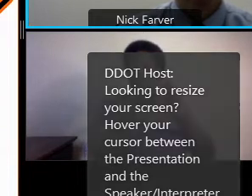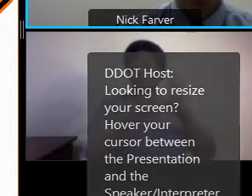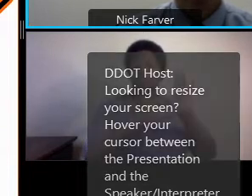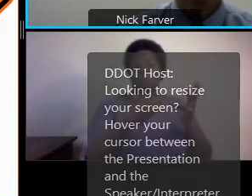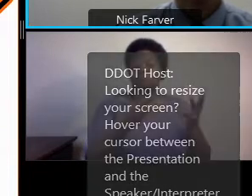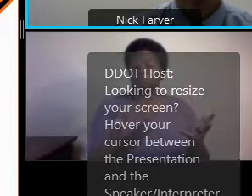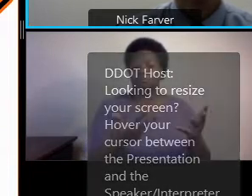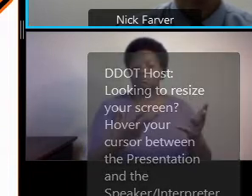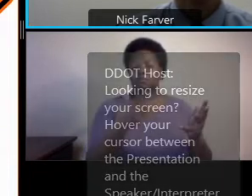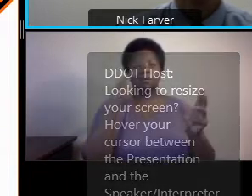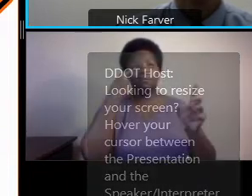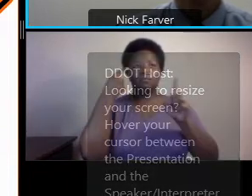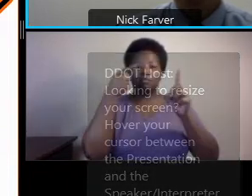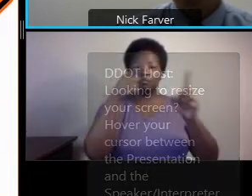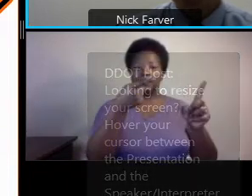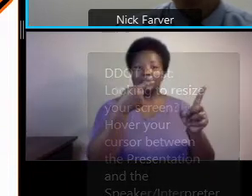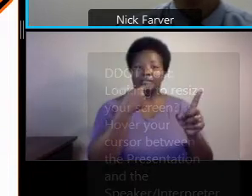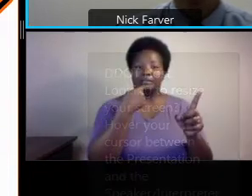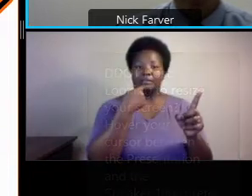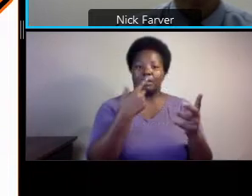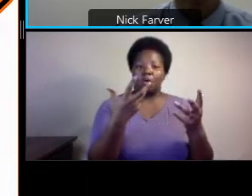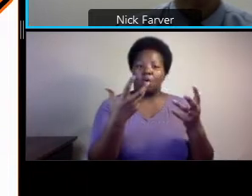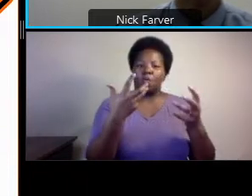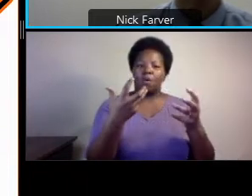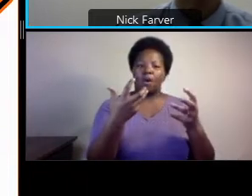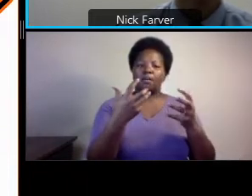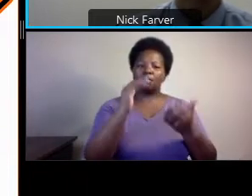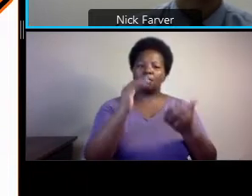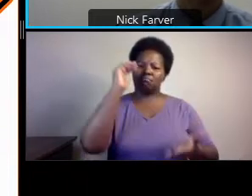impacts to the traveling public and most importantly prioritize